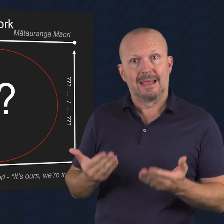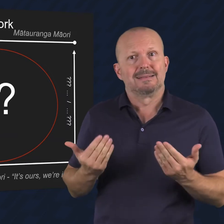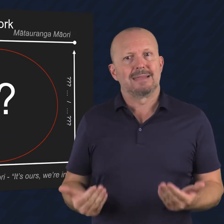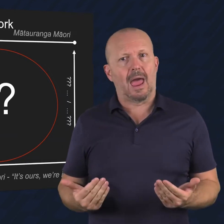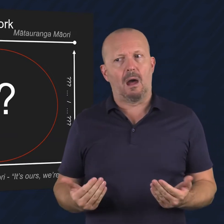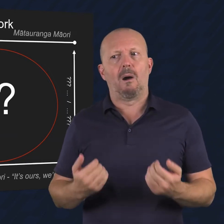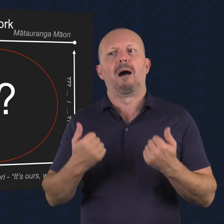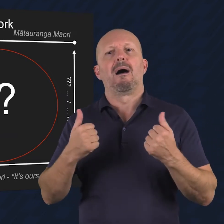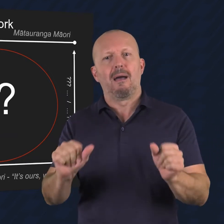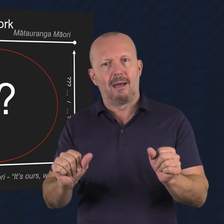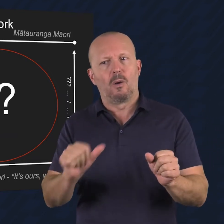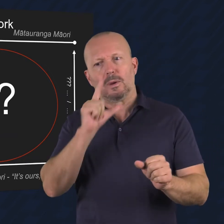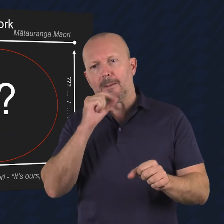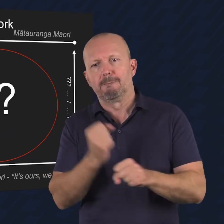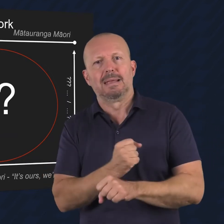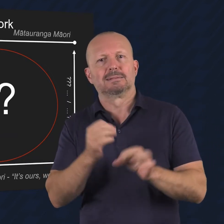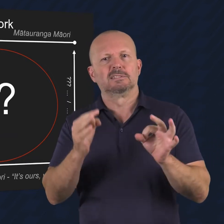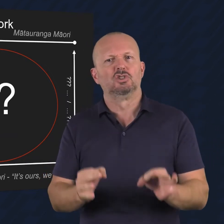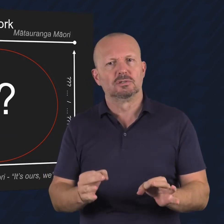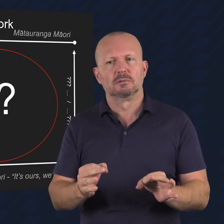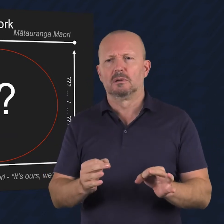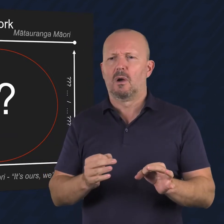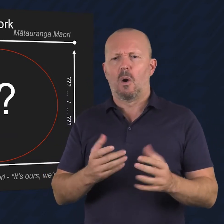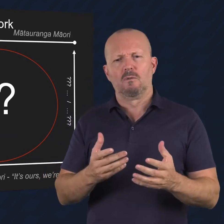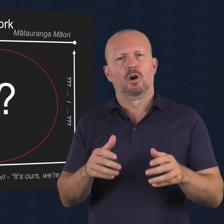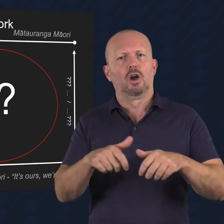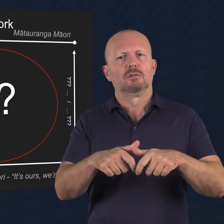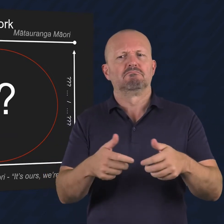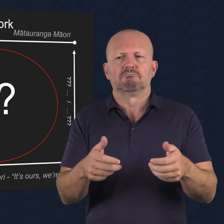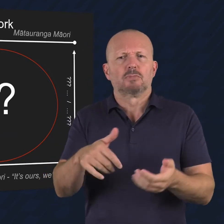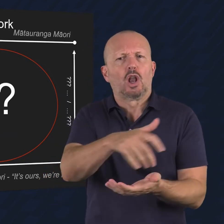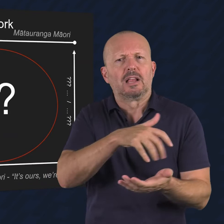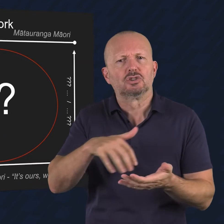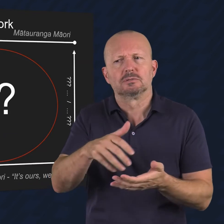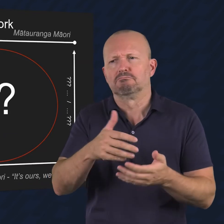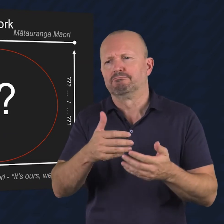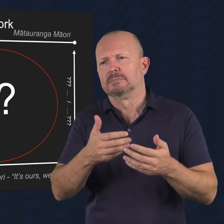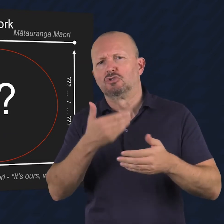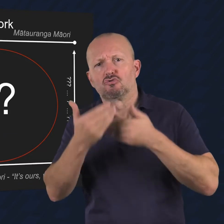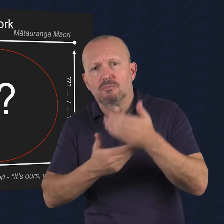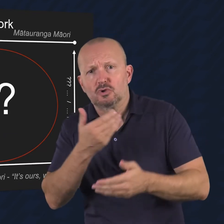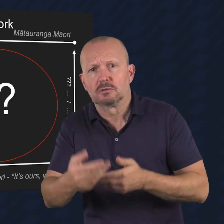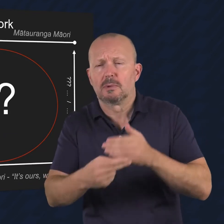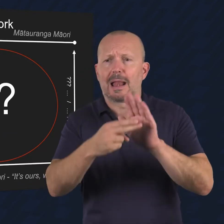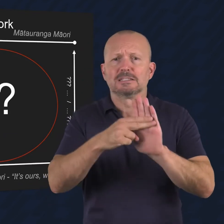able to make decisions regarding collection, description, preservation, access of Māori heritage material,